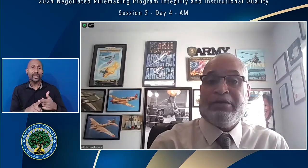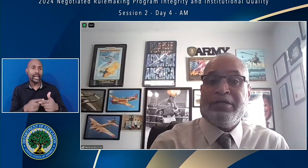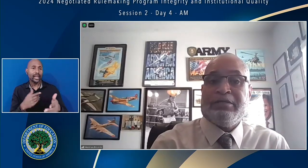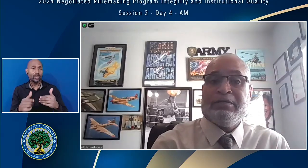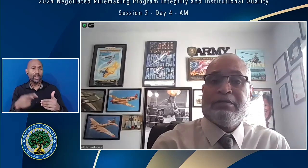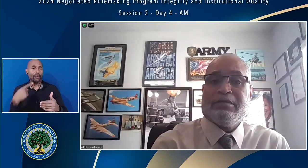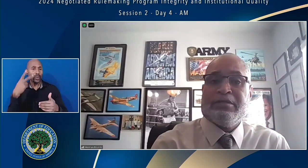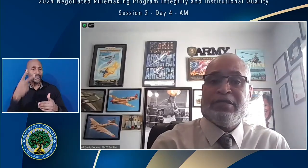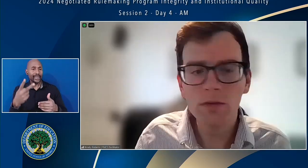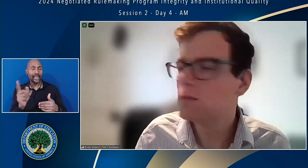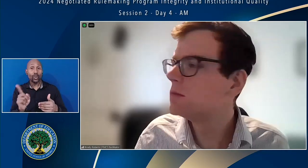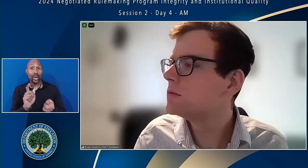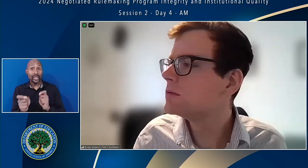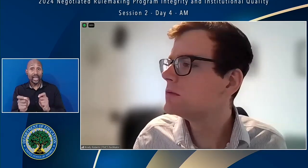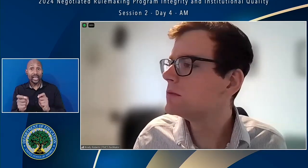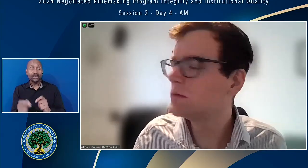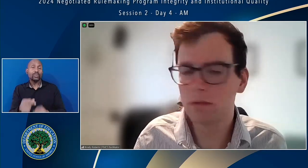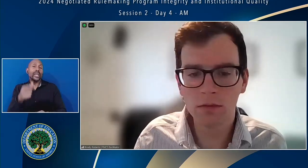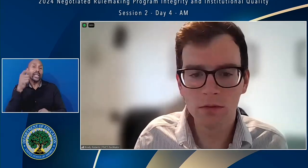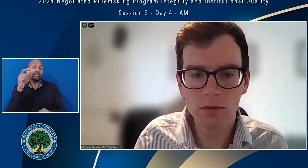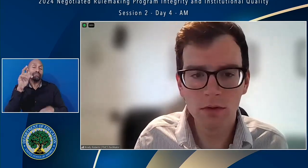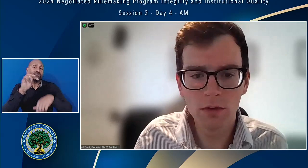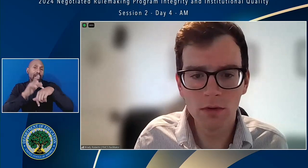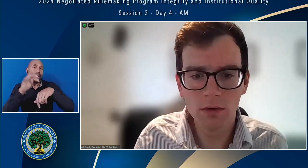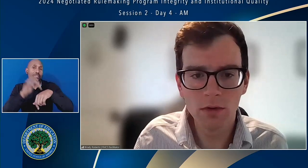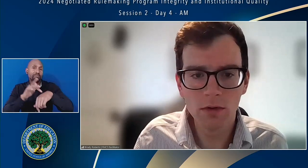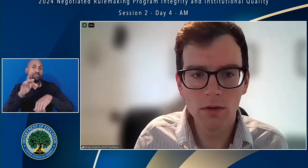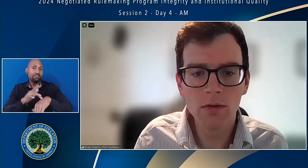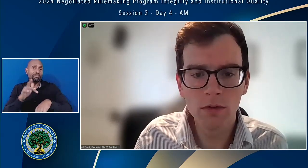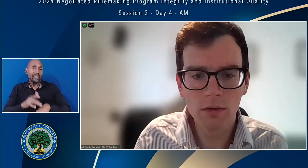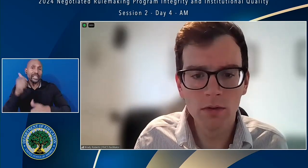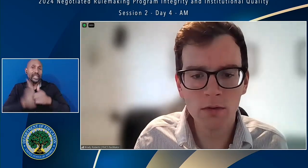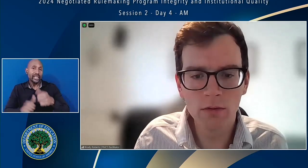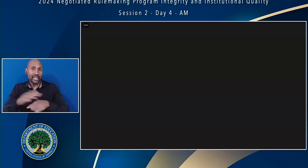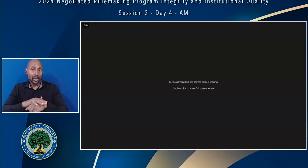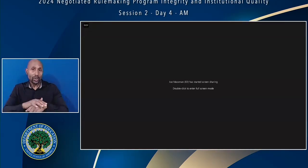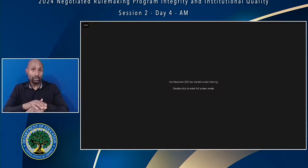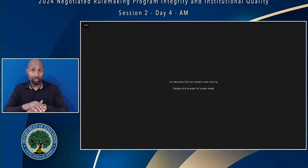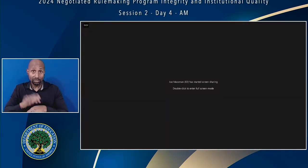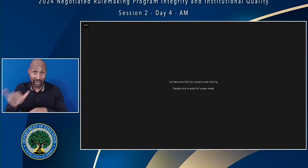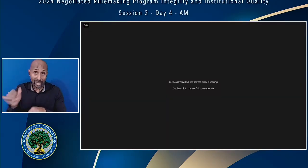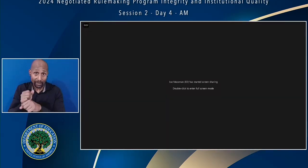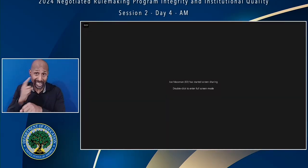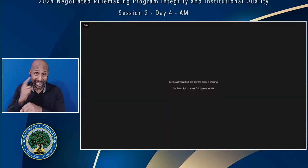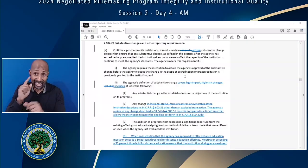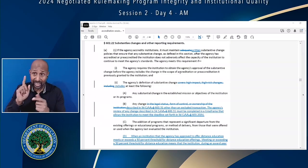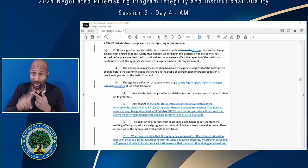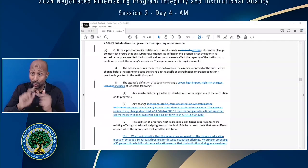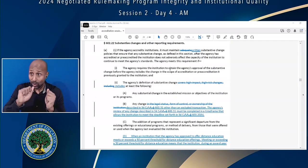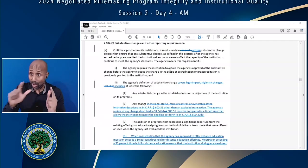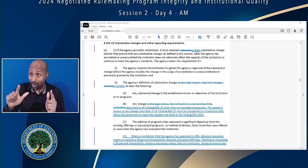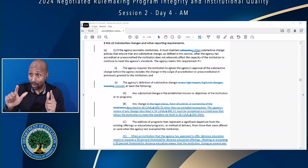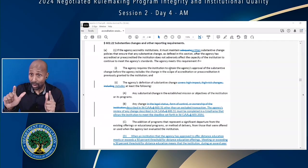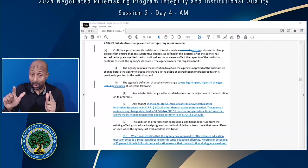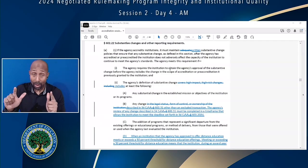area. Would that make sense to everybody? Okay, let's do that.